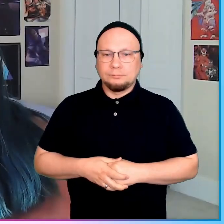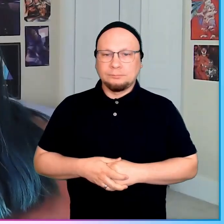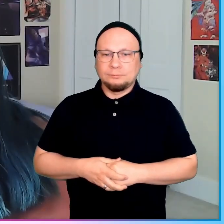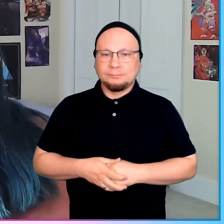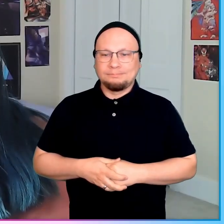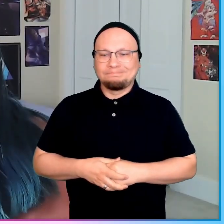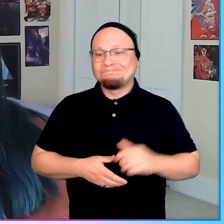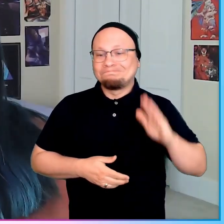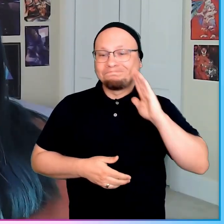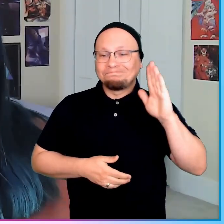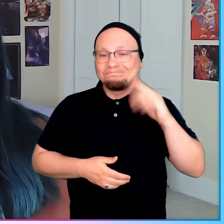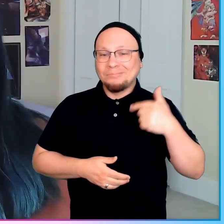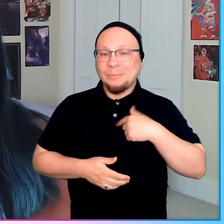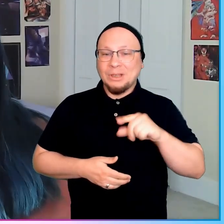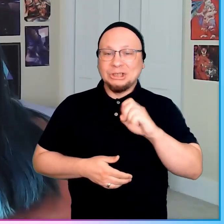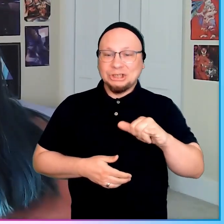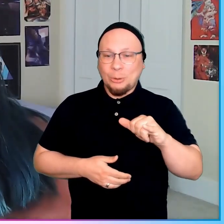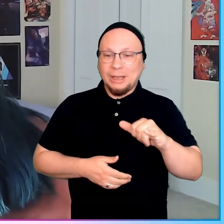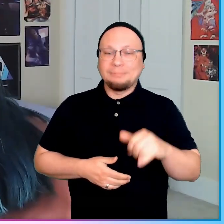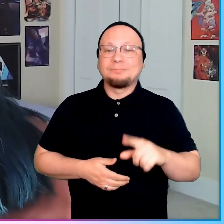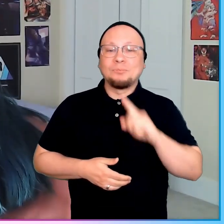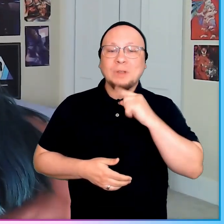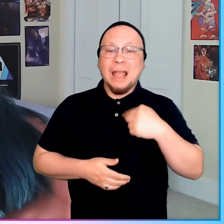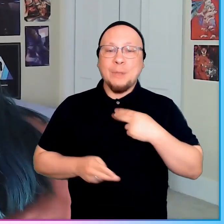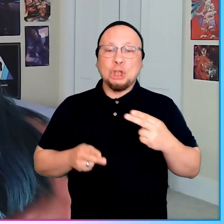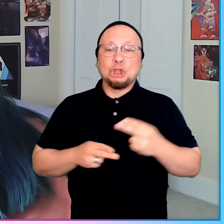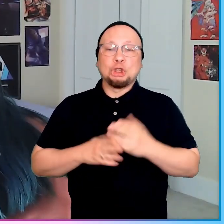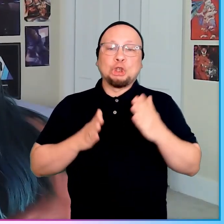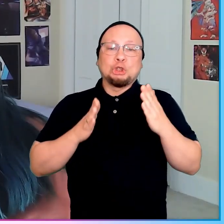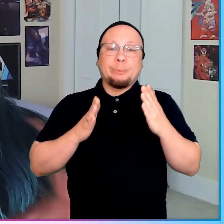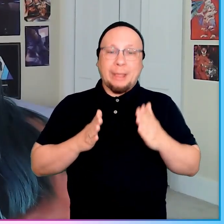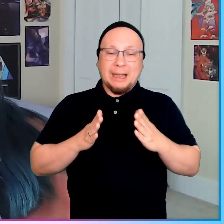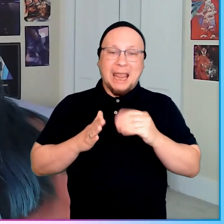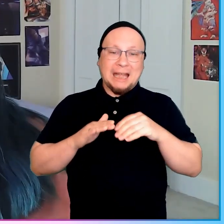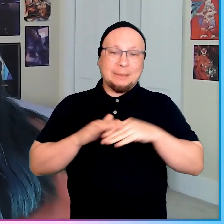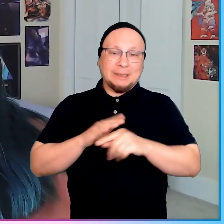Hi. I’m Zoey Reyes, the Usability and Accessibility Specialist at Whitethorn Games.